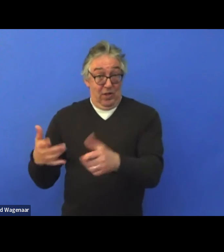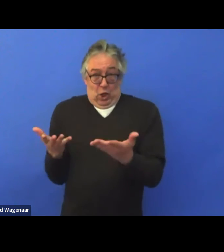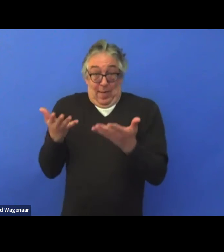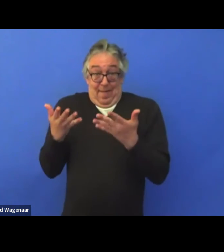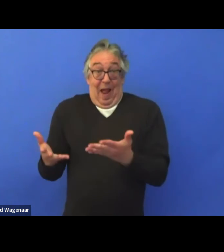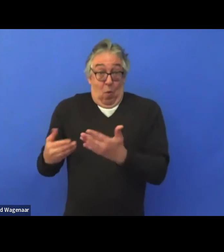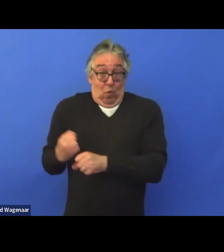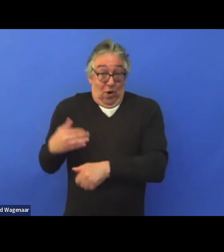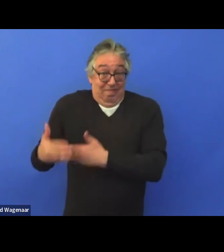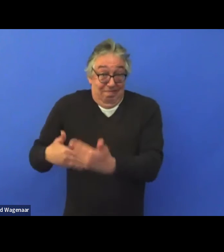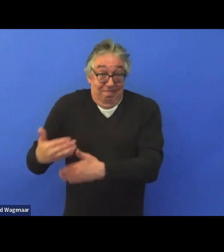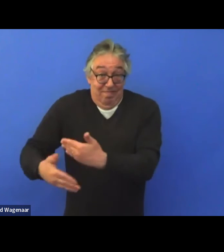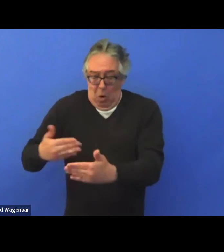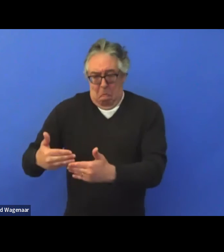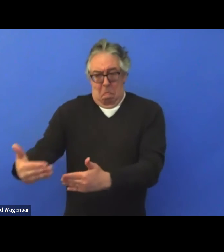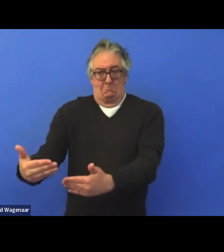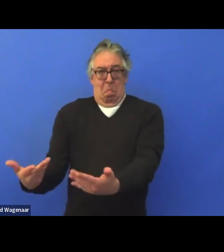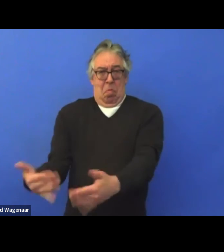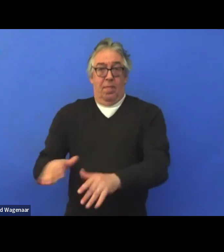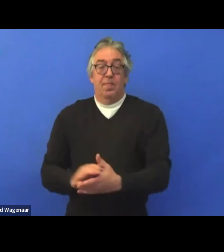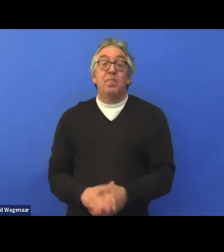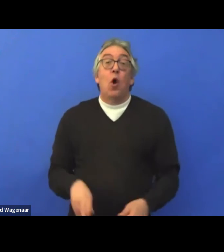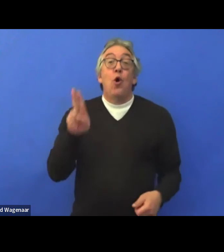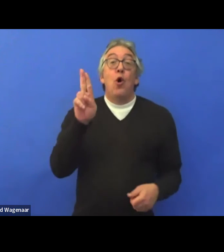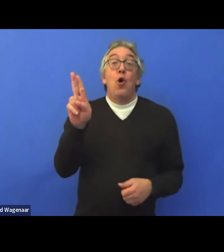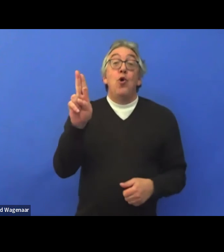We had a UK aid connect programme.